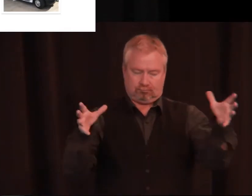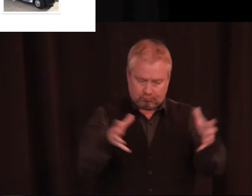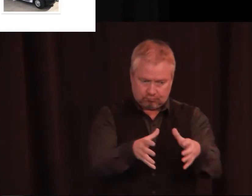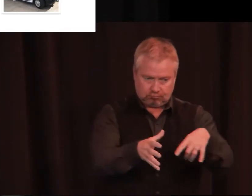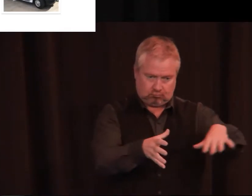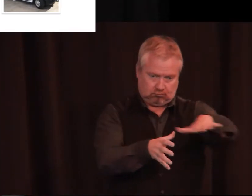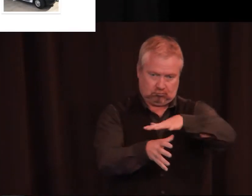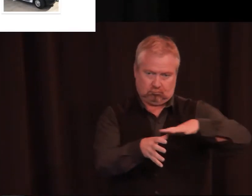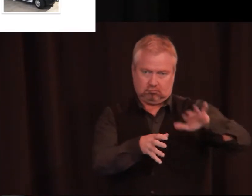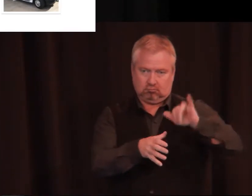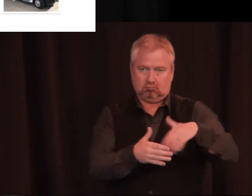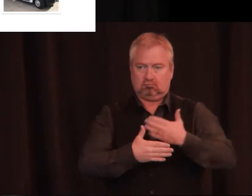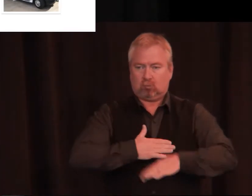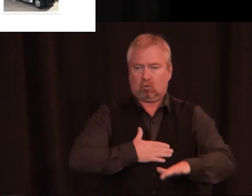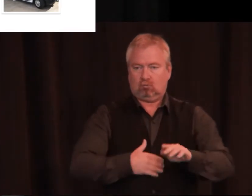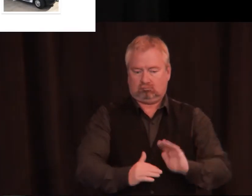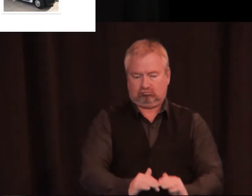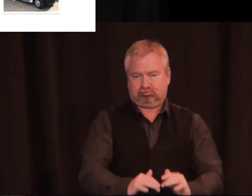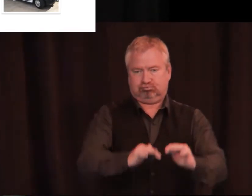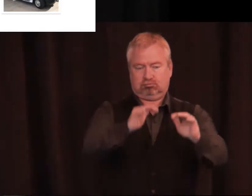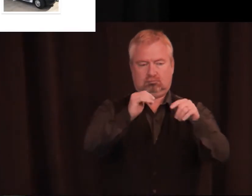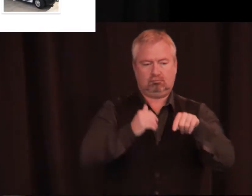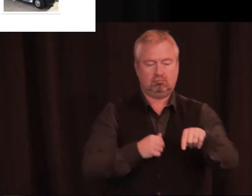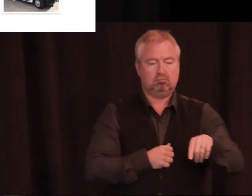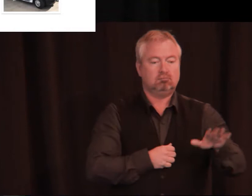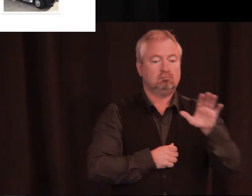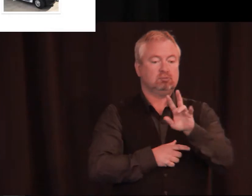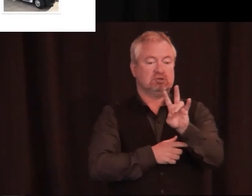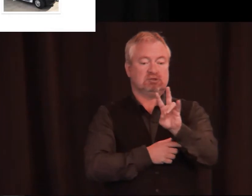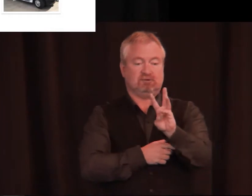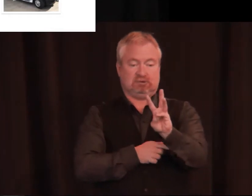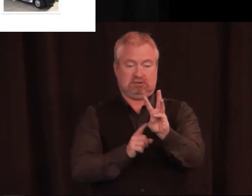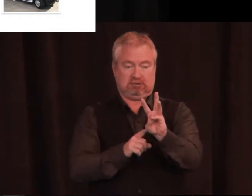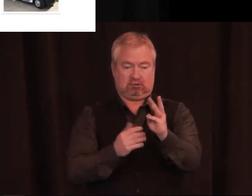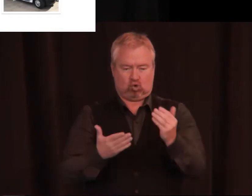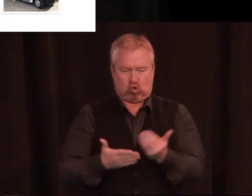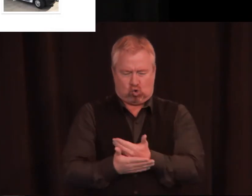76% were identified through newborn hearing screening.